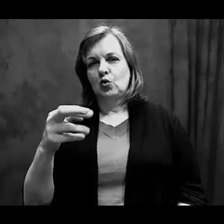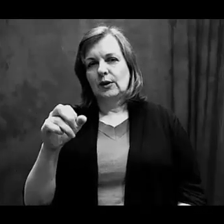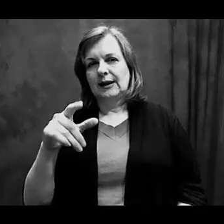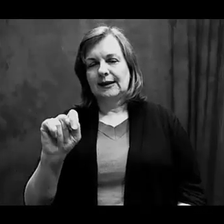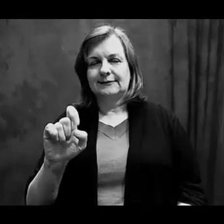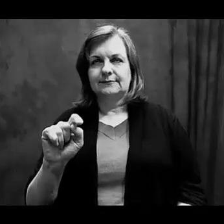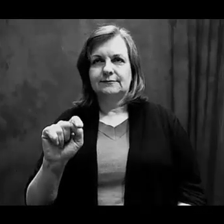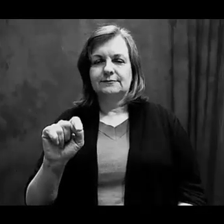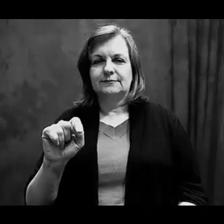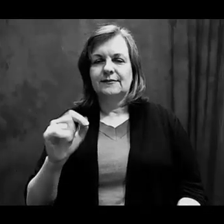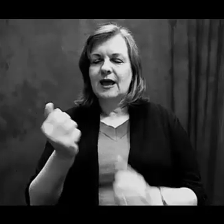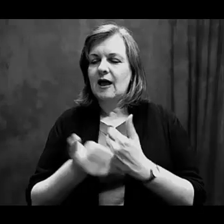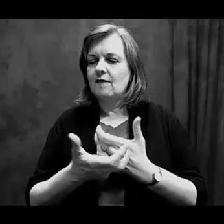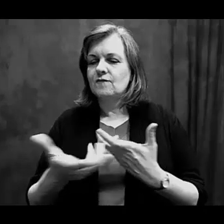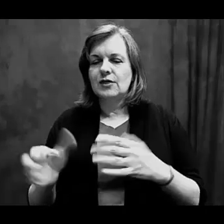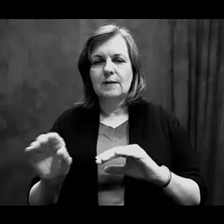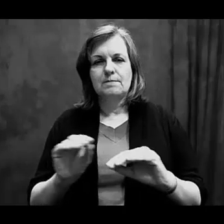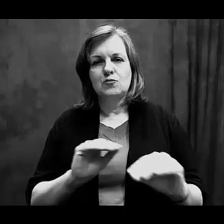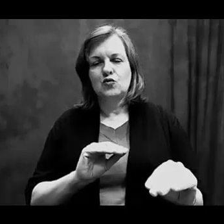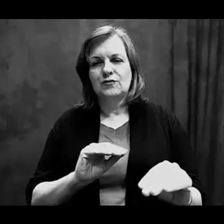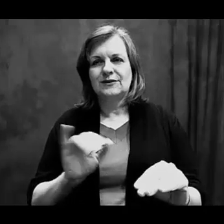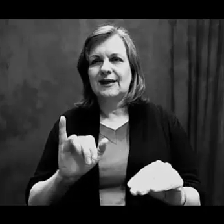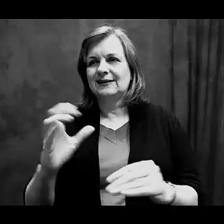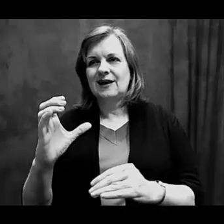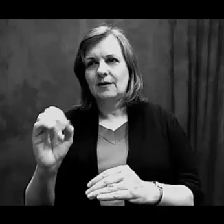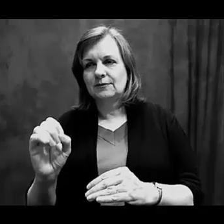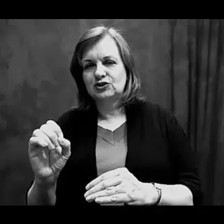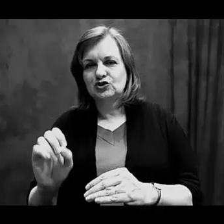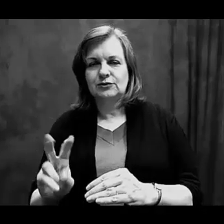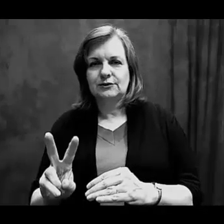here but you need to think concentration gradient